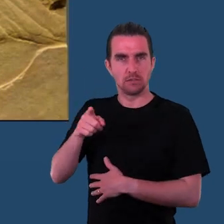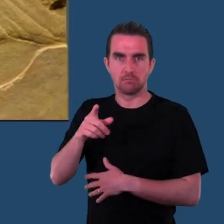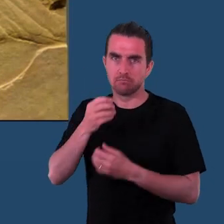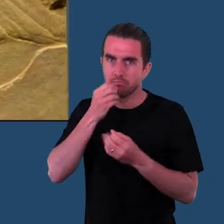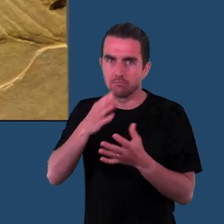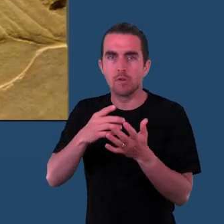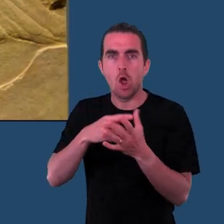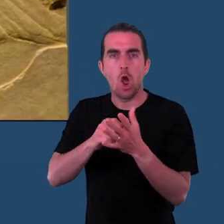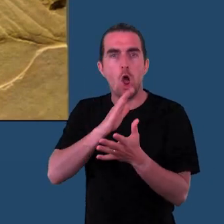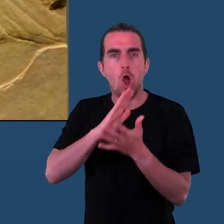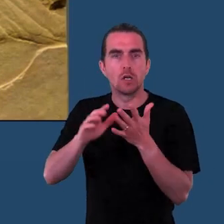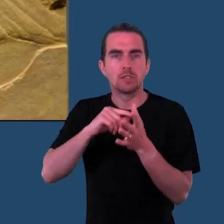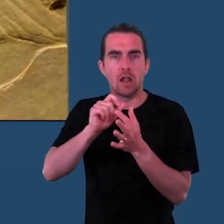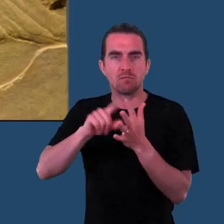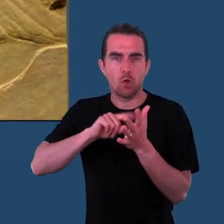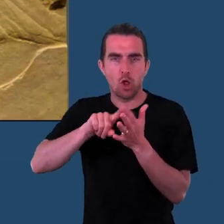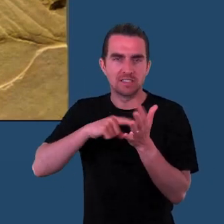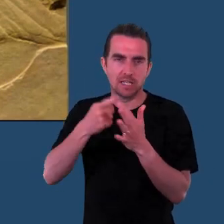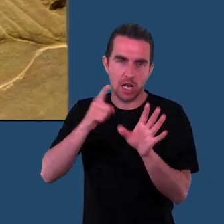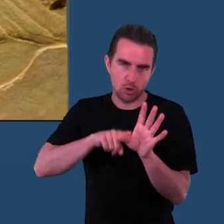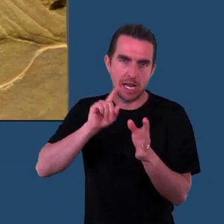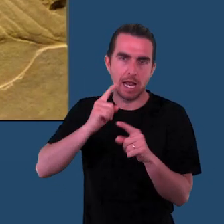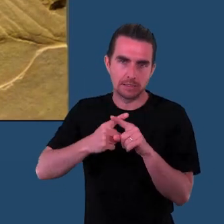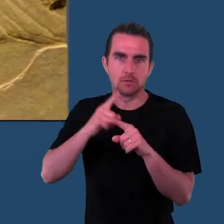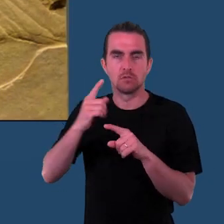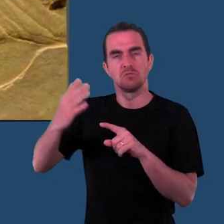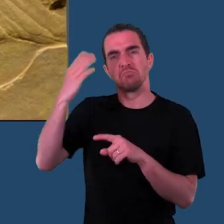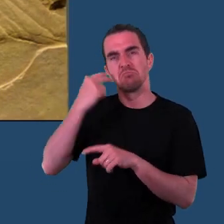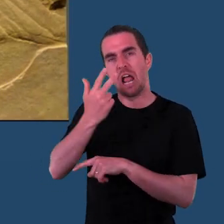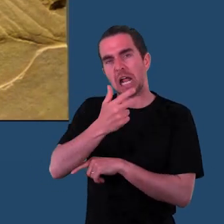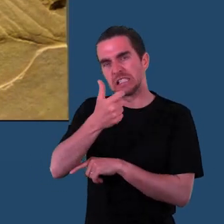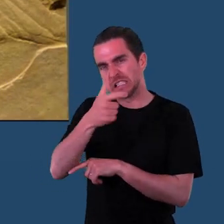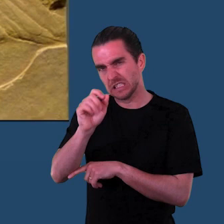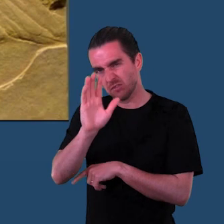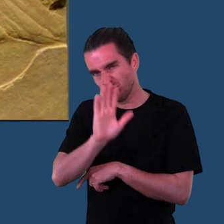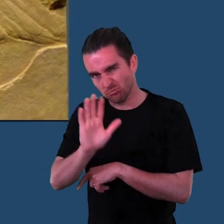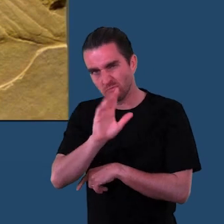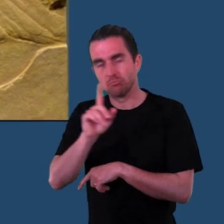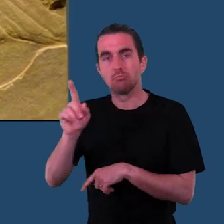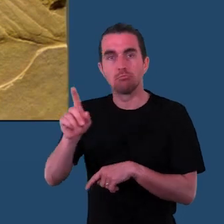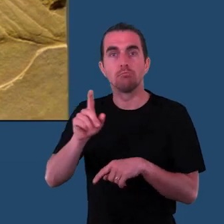So, this is a fantastic specimen, called Archaeopteryx. So, it was a found in about the 1860s.